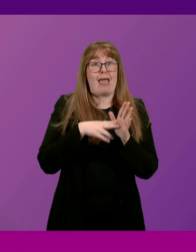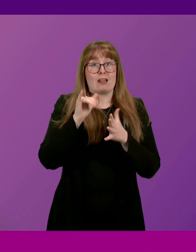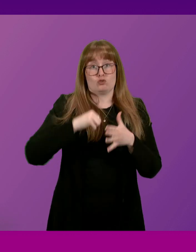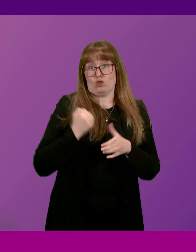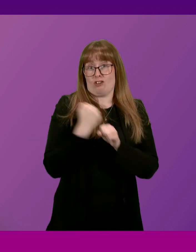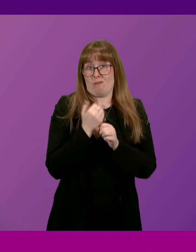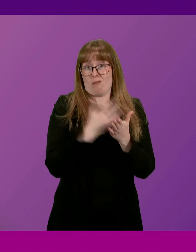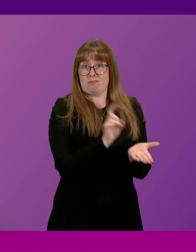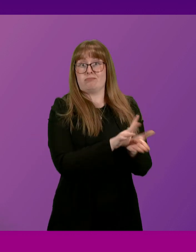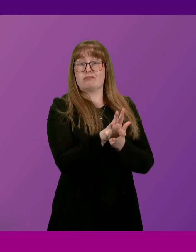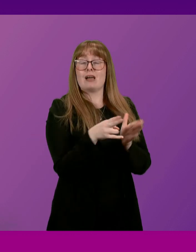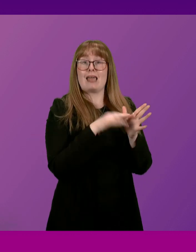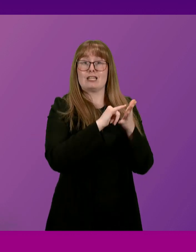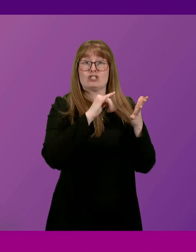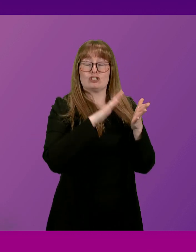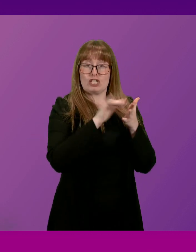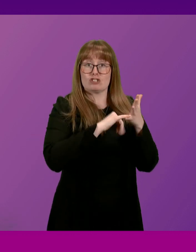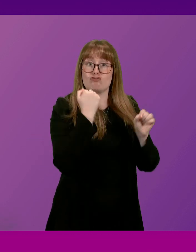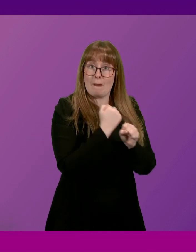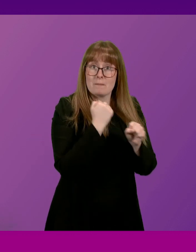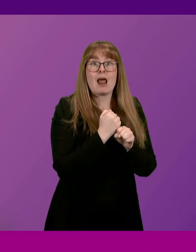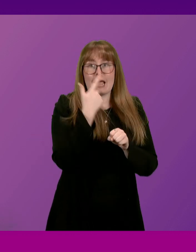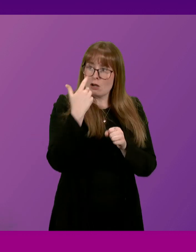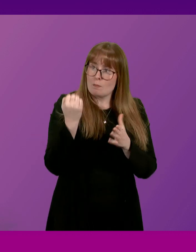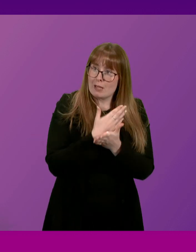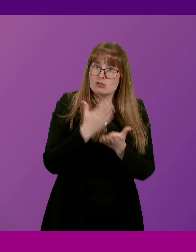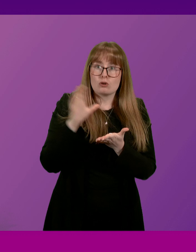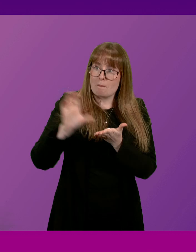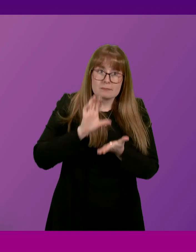provide it with the funds and resources required to get the UCAN SURE unit open?